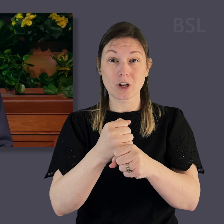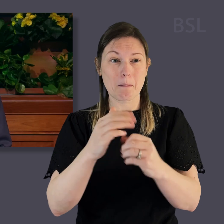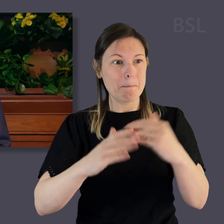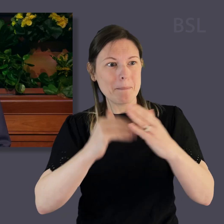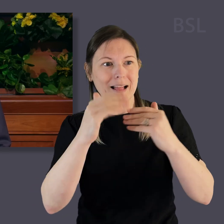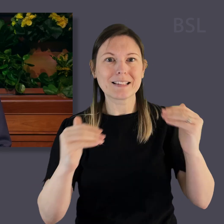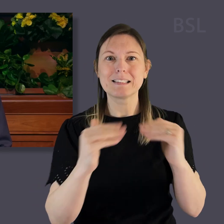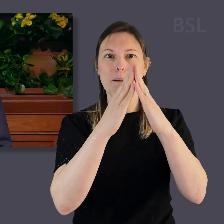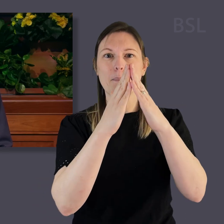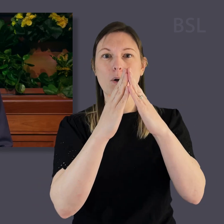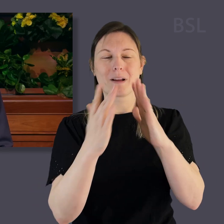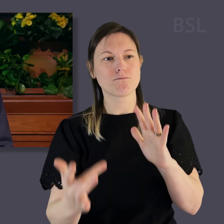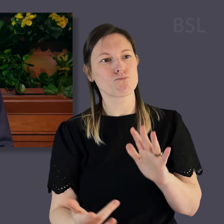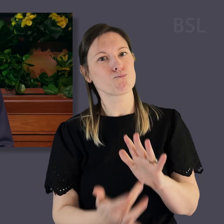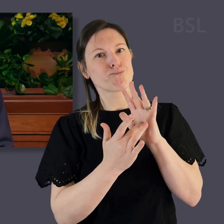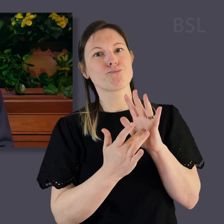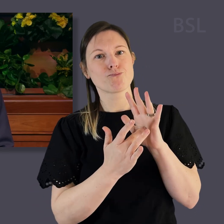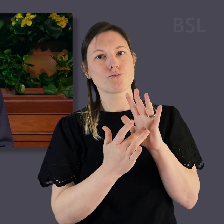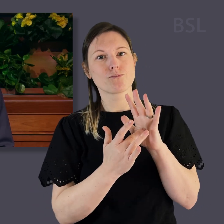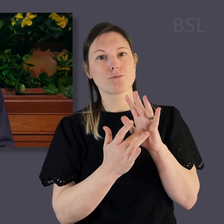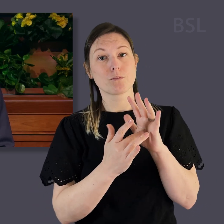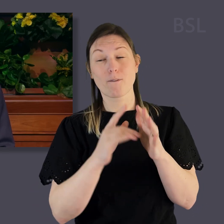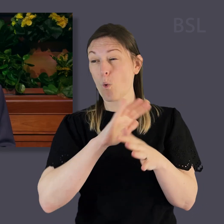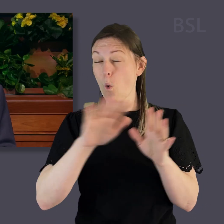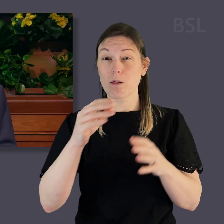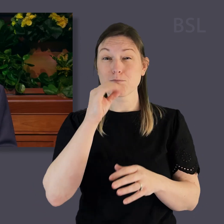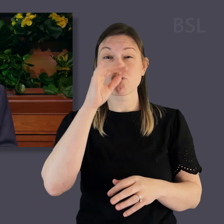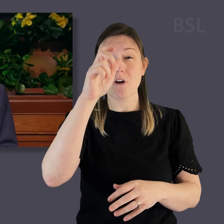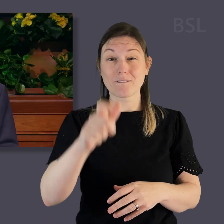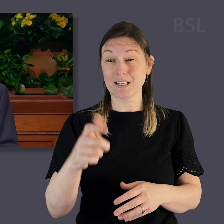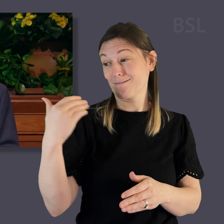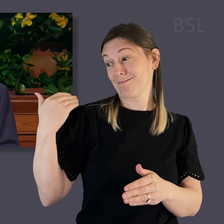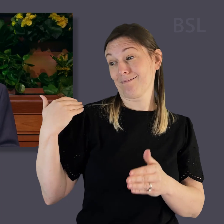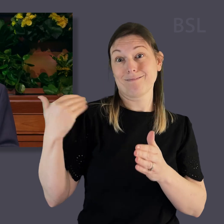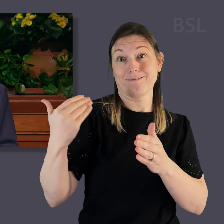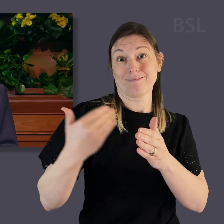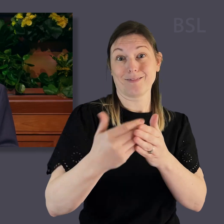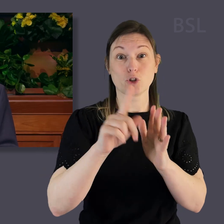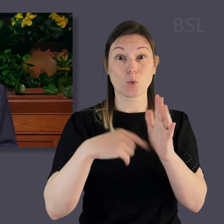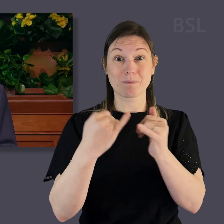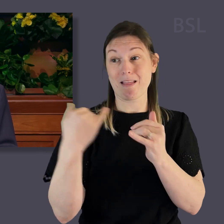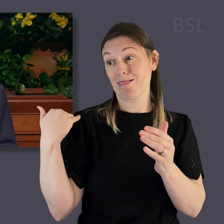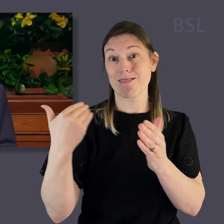the building of temples has been one of the highest priorities of all prophets since the prophet Joseph Smith,